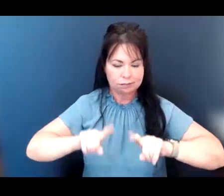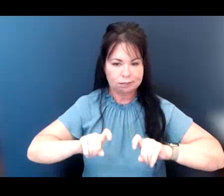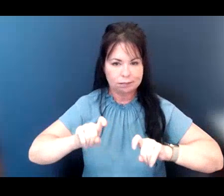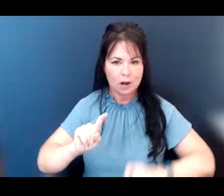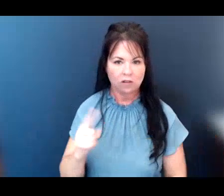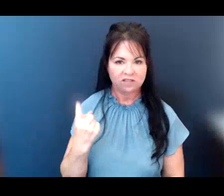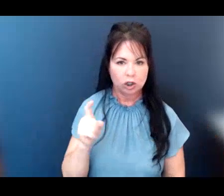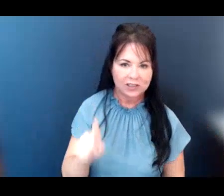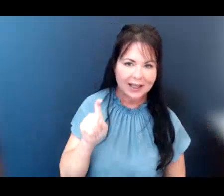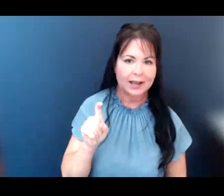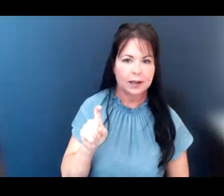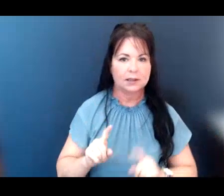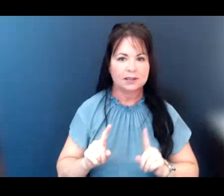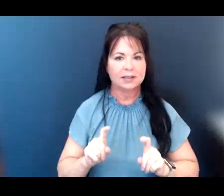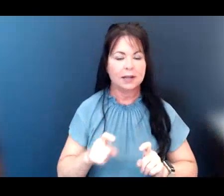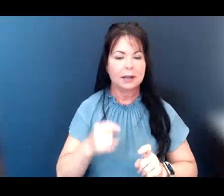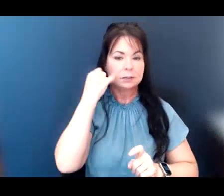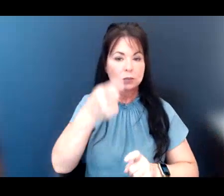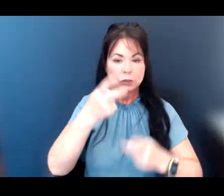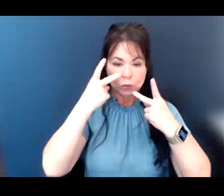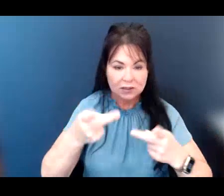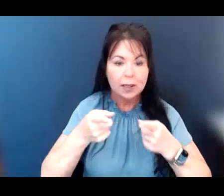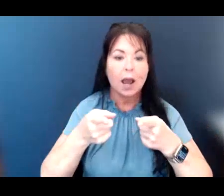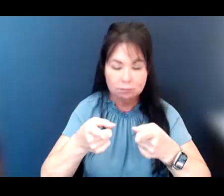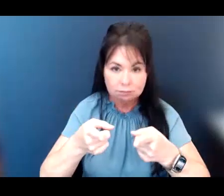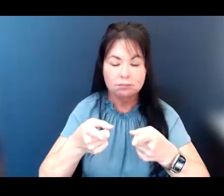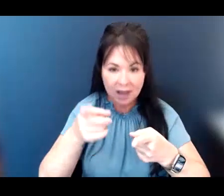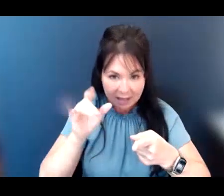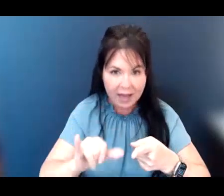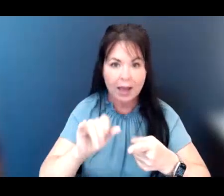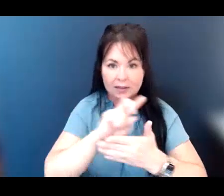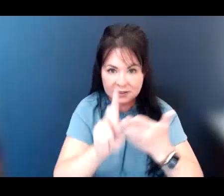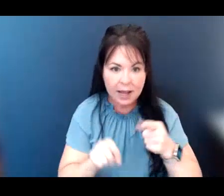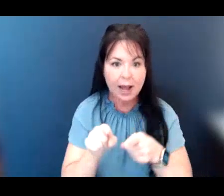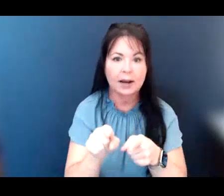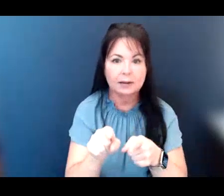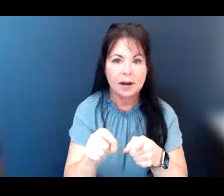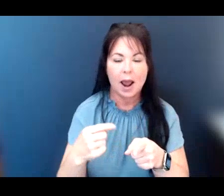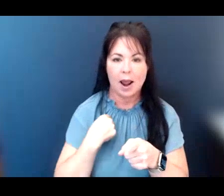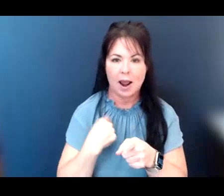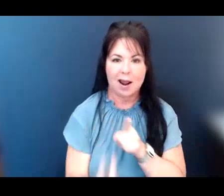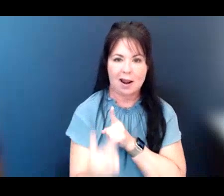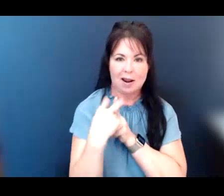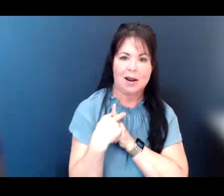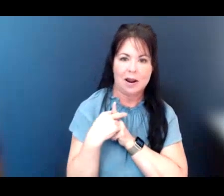of the proposed design. And they get a task. And we ask them to click on the image